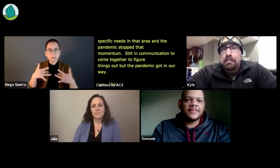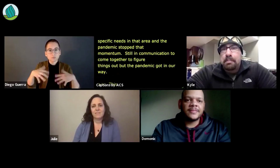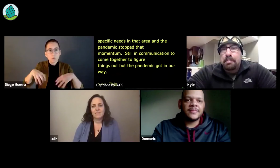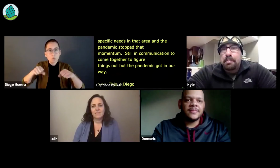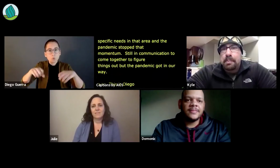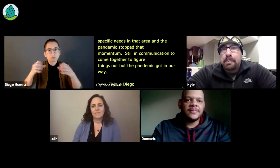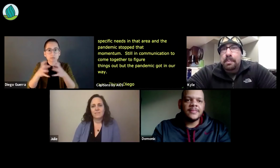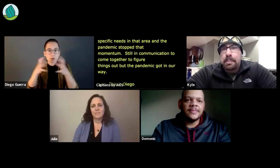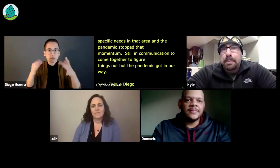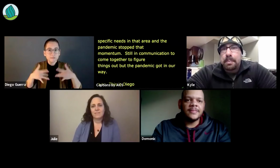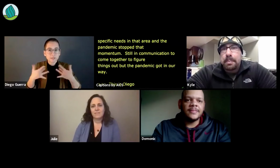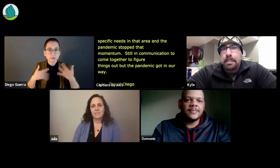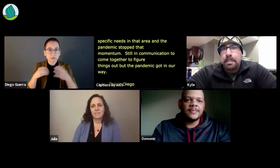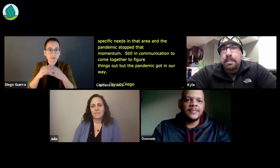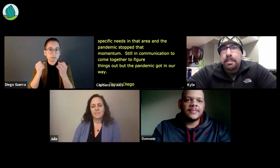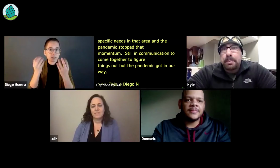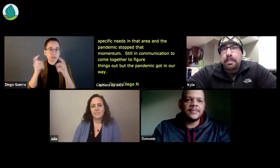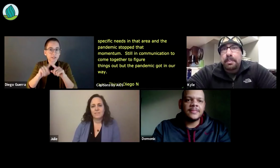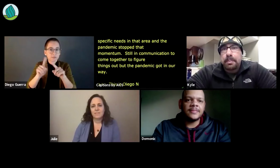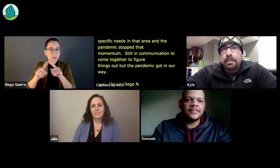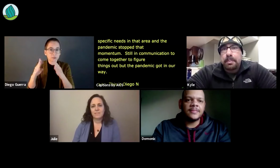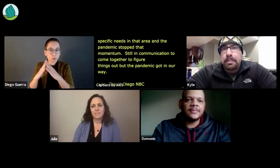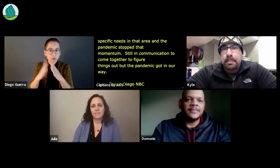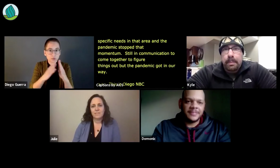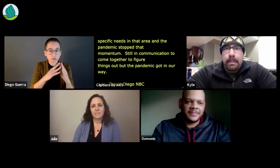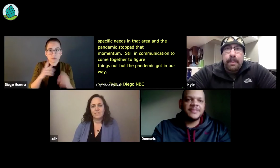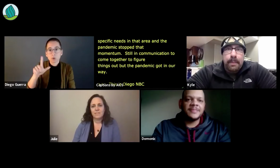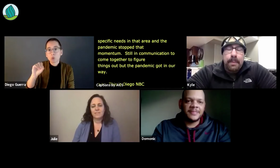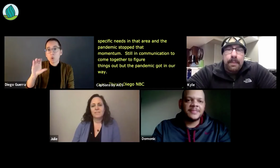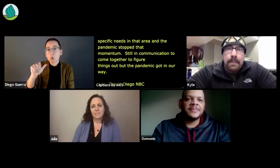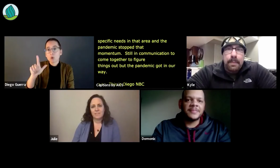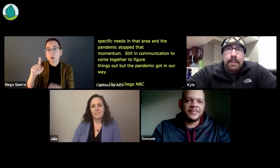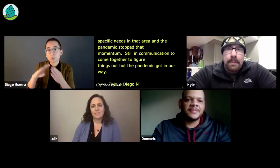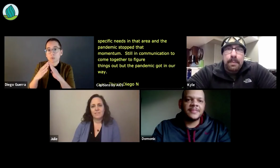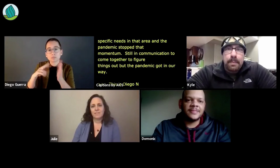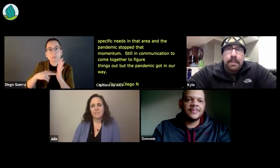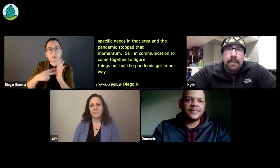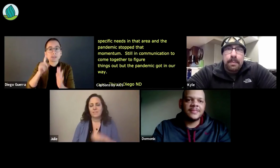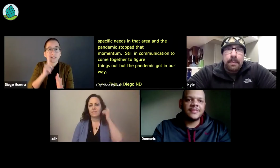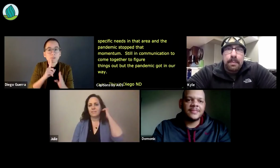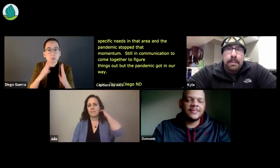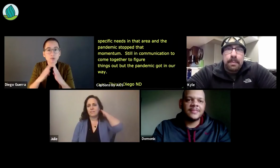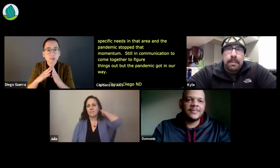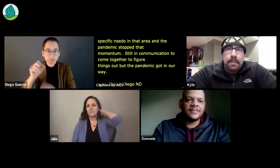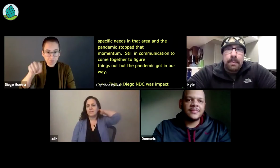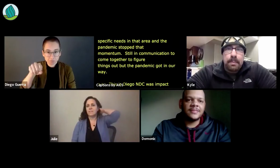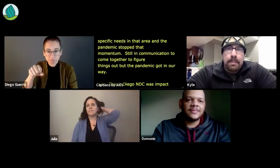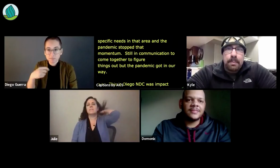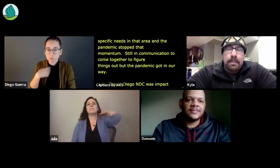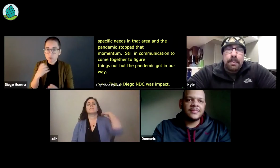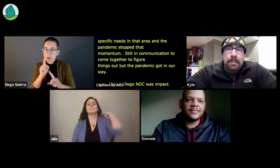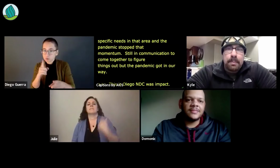We typically had many events throughout the nation and many local communities.